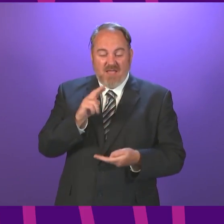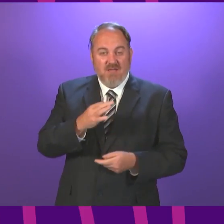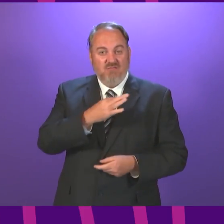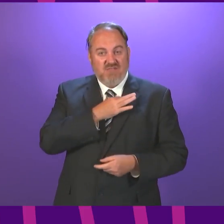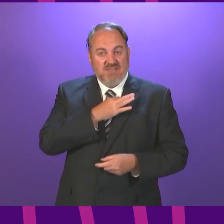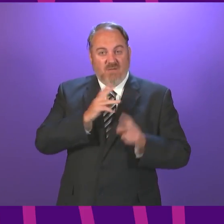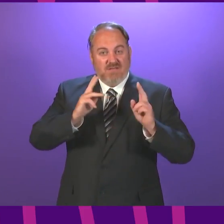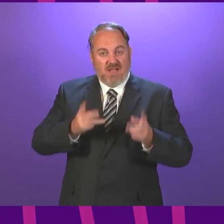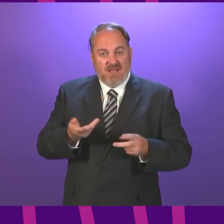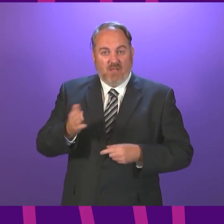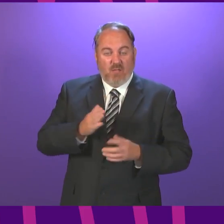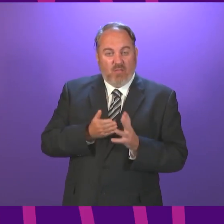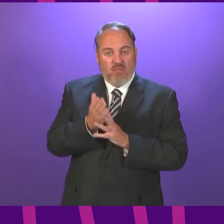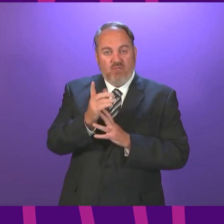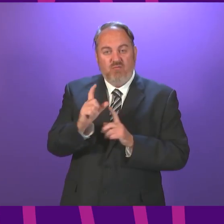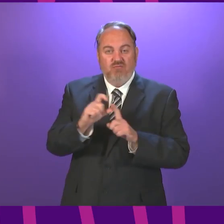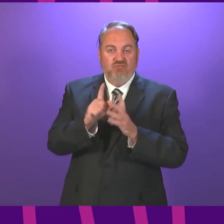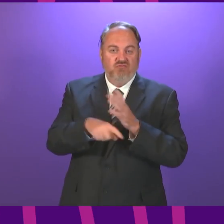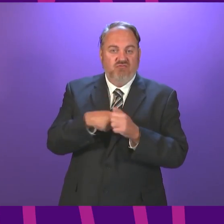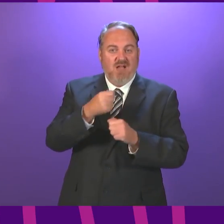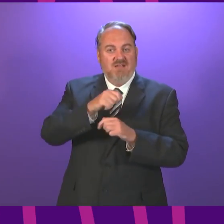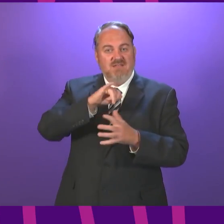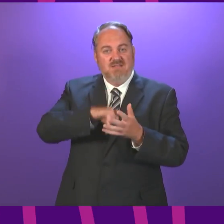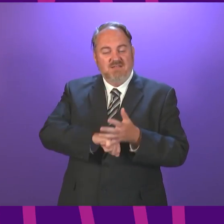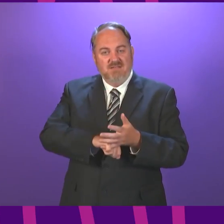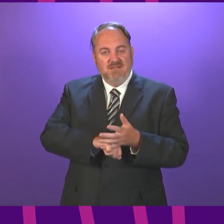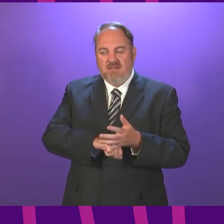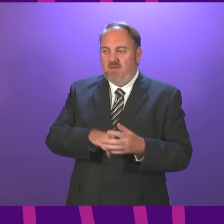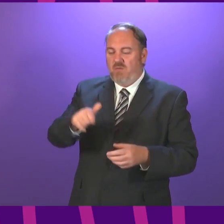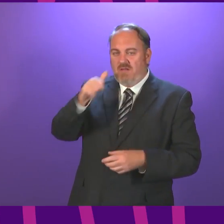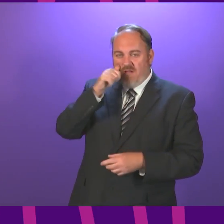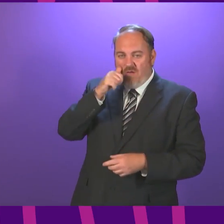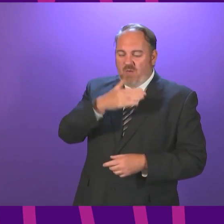shocking statistics, there are lost loved ones and broken families.